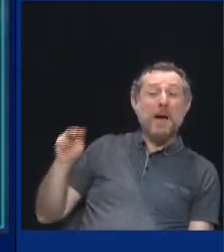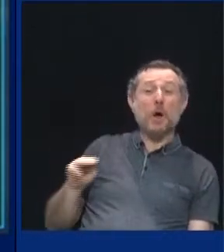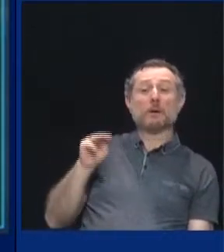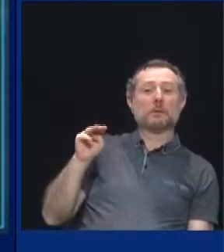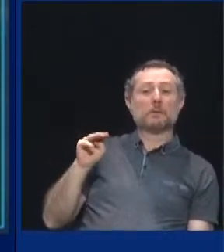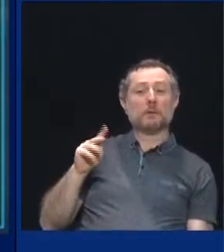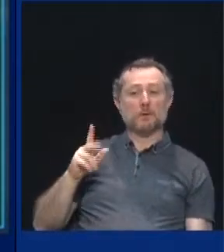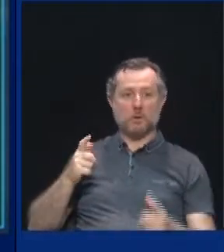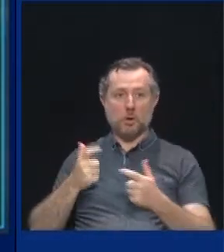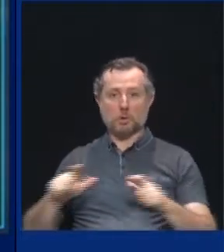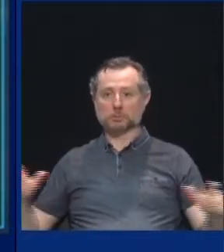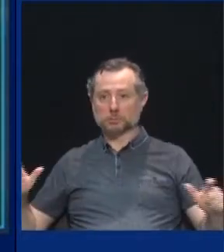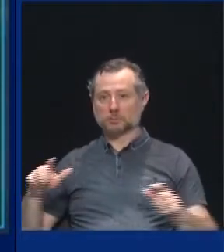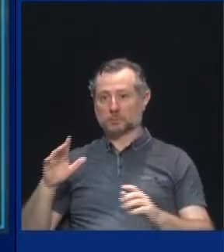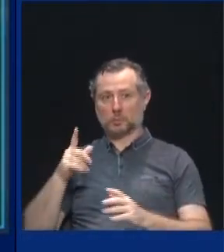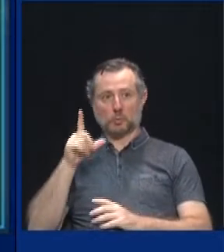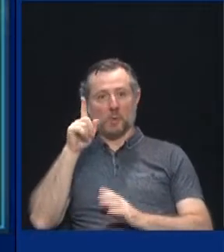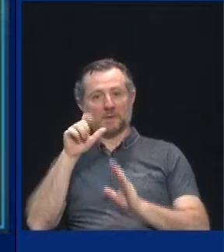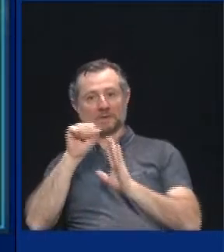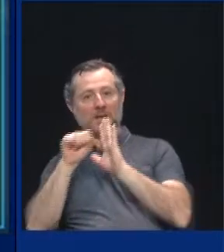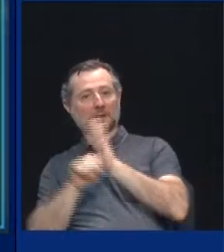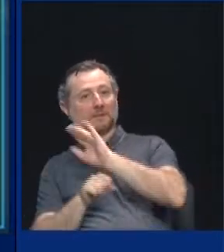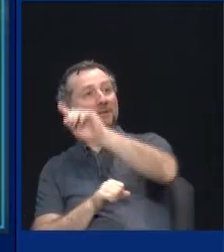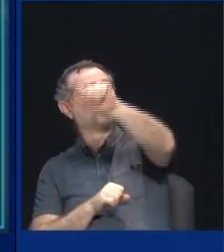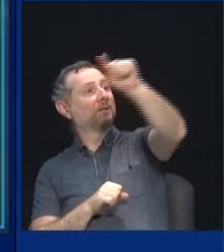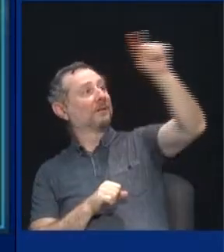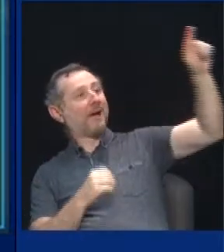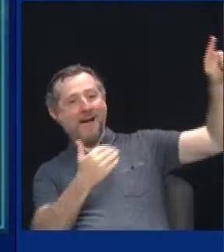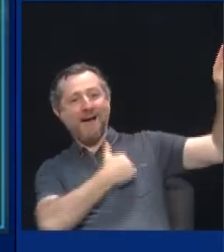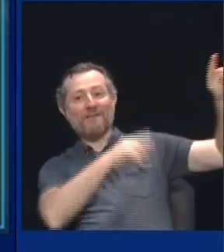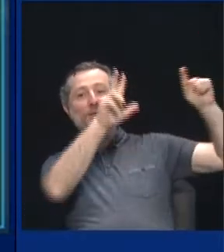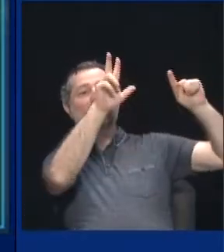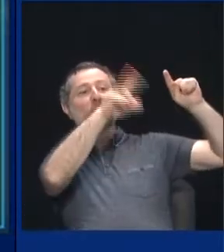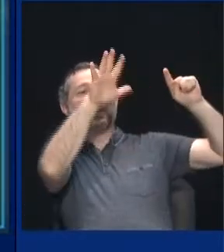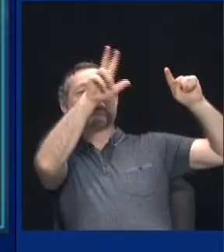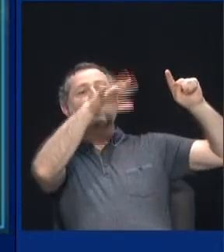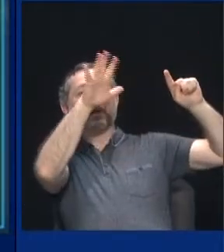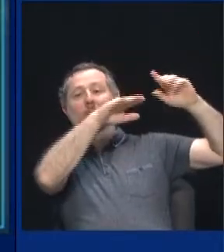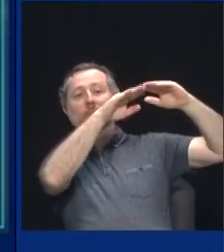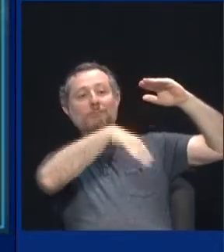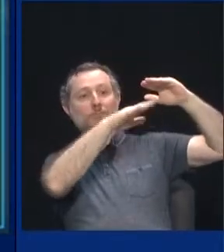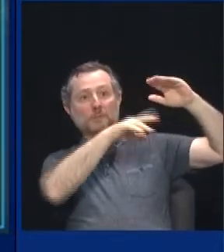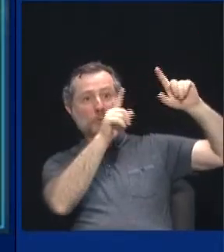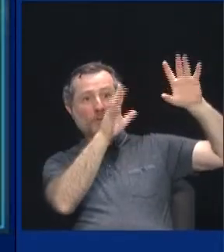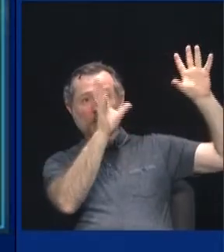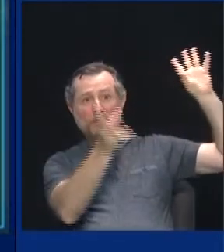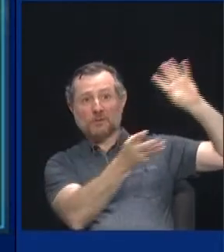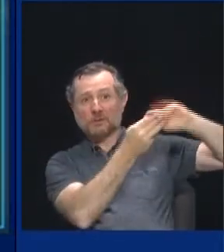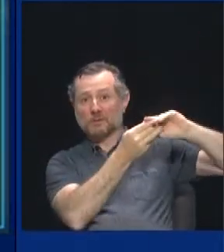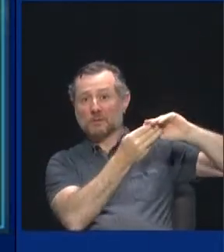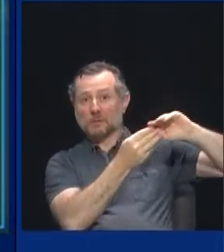INTO CONTEXT. 3.5 MILLION IS A LOT OF PEOPLE. 3.5 MILLION IS LARGER THAN 21